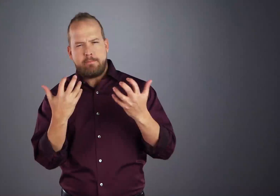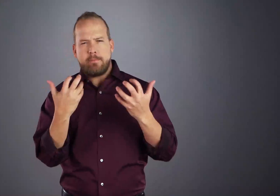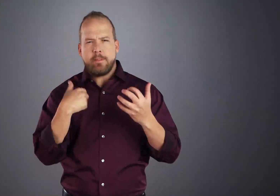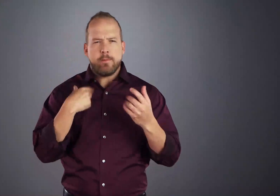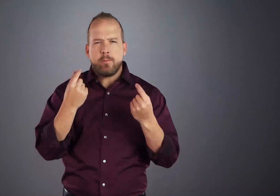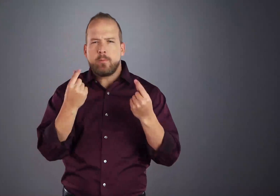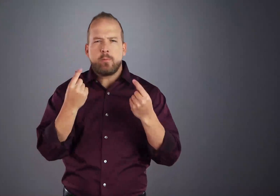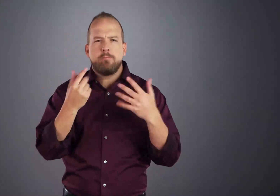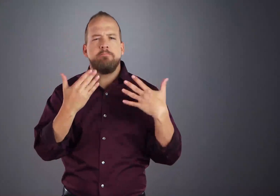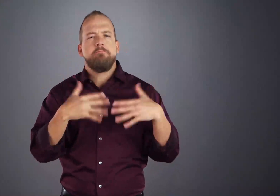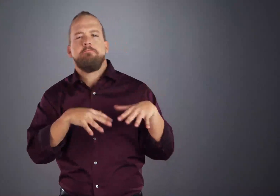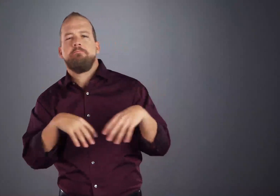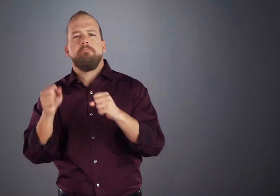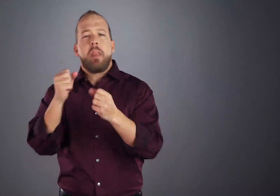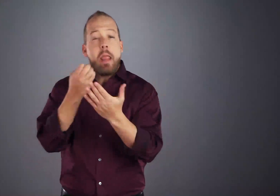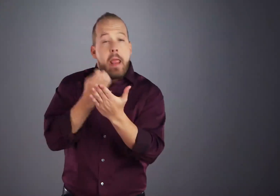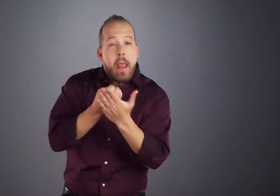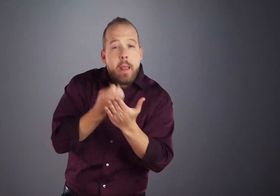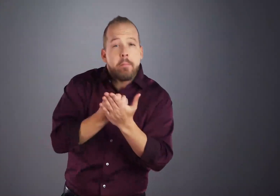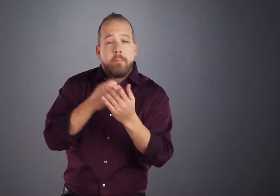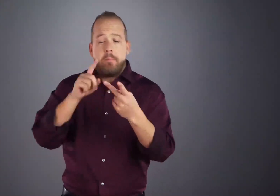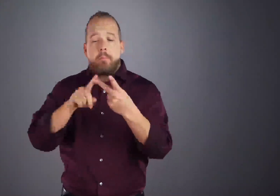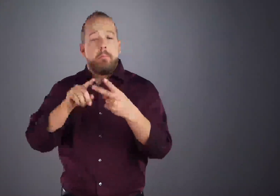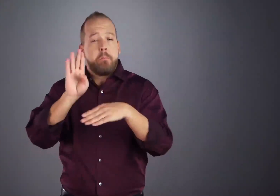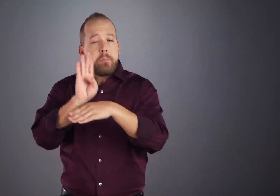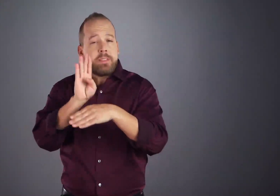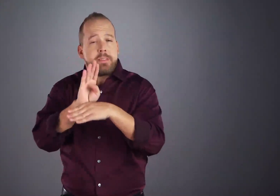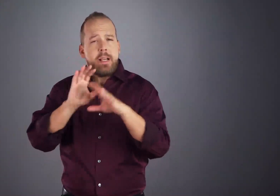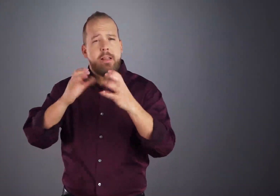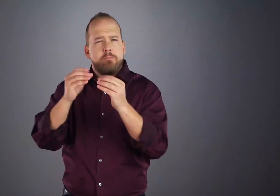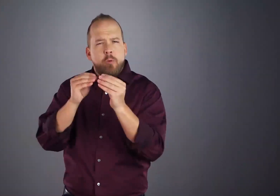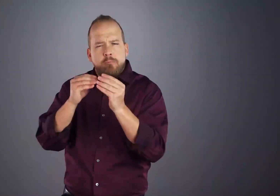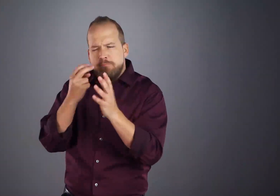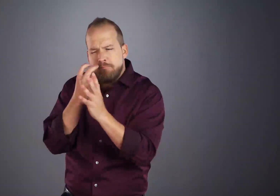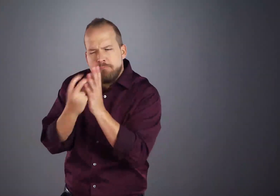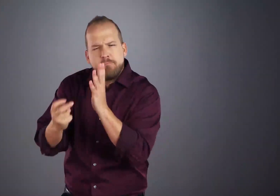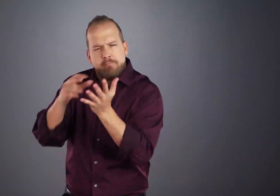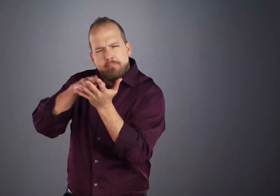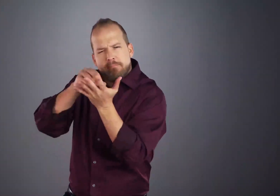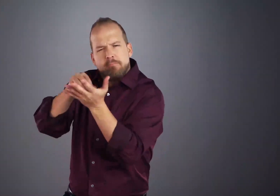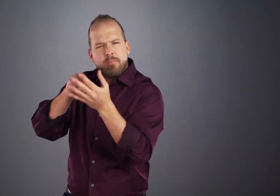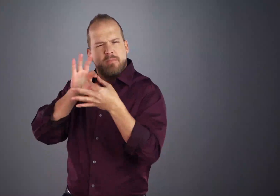Out of this alloy of drink and speculation,